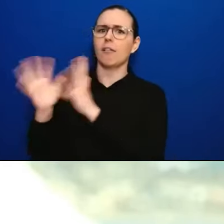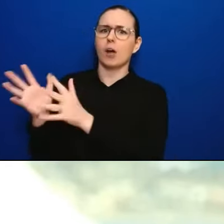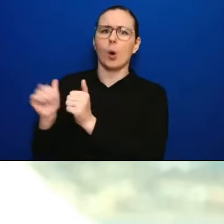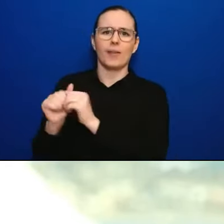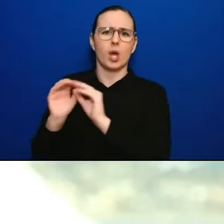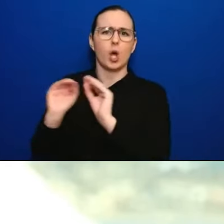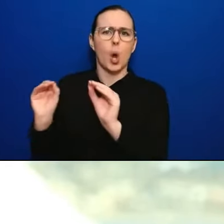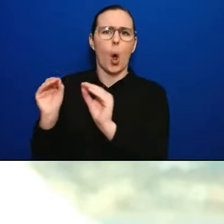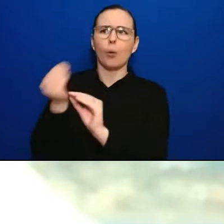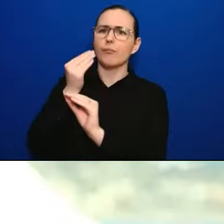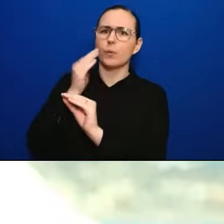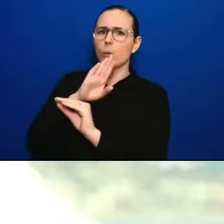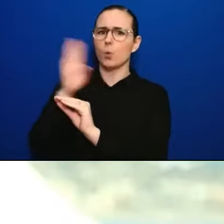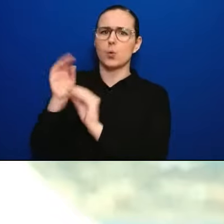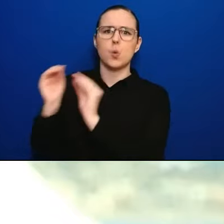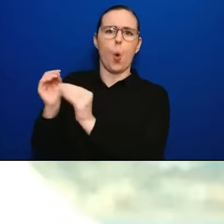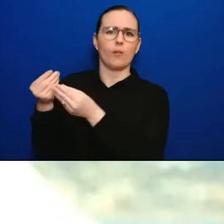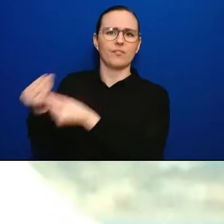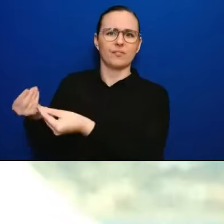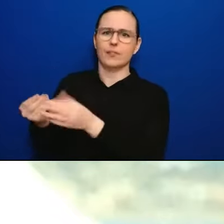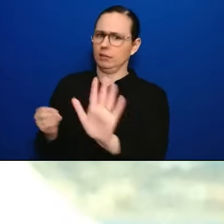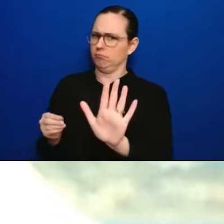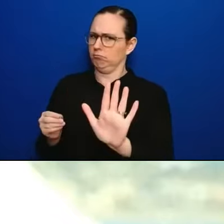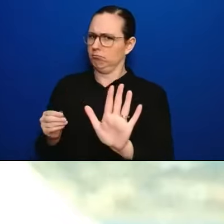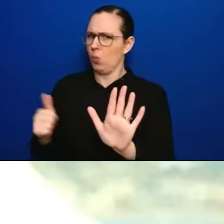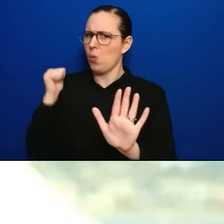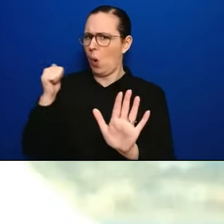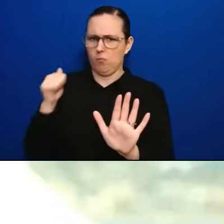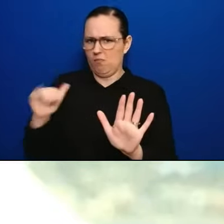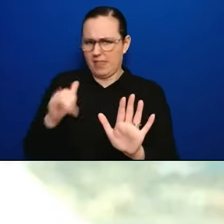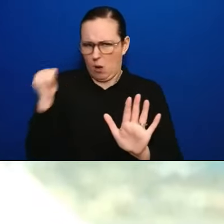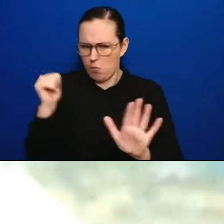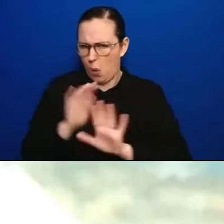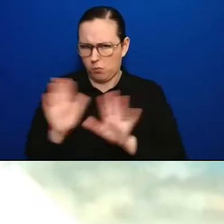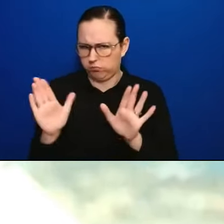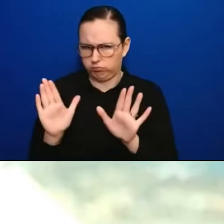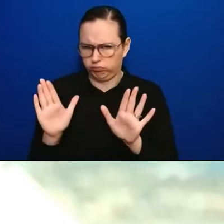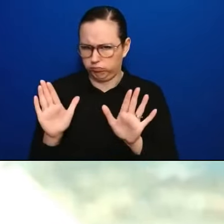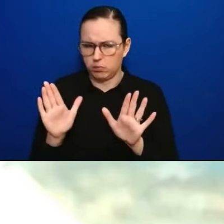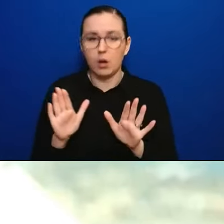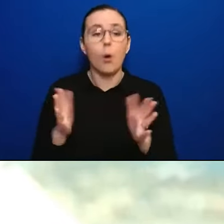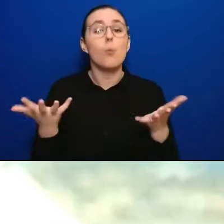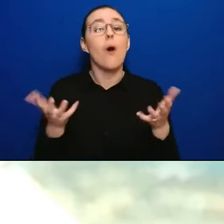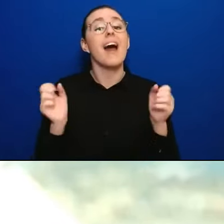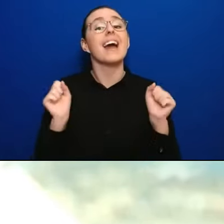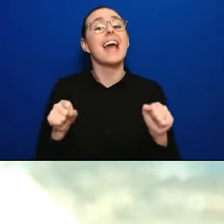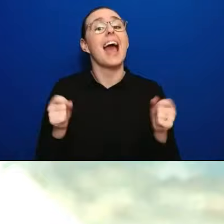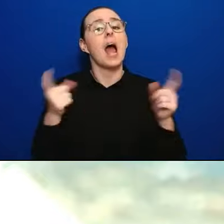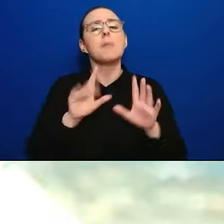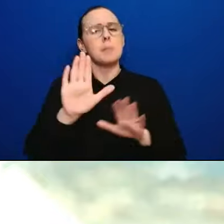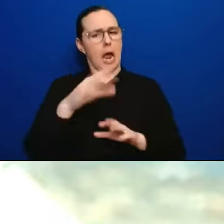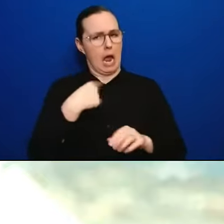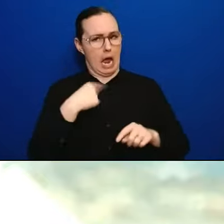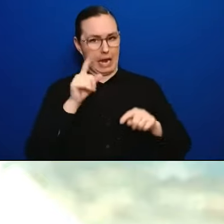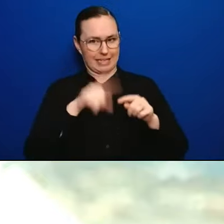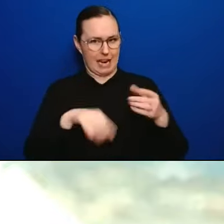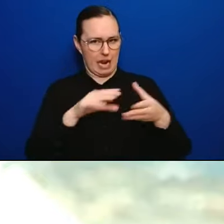To the latter question no one is ever denied care or left without being fed so that